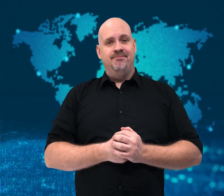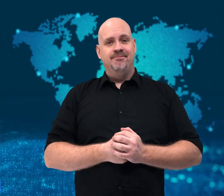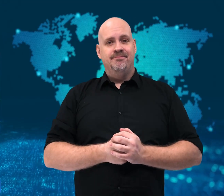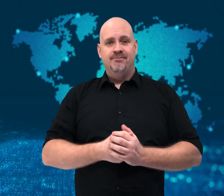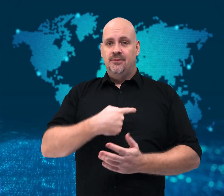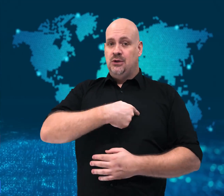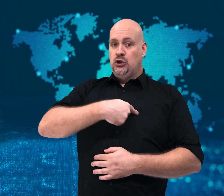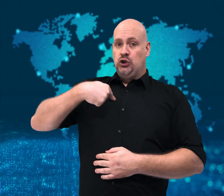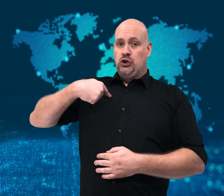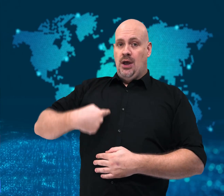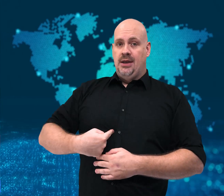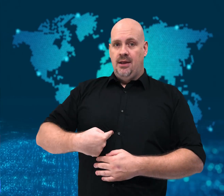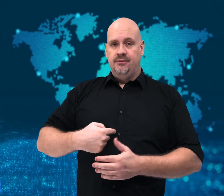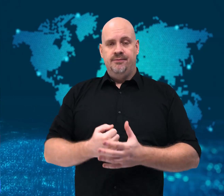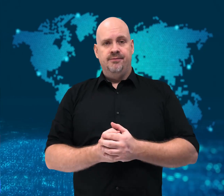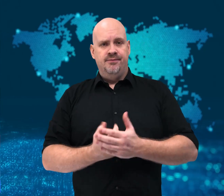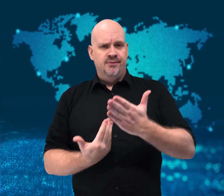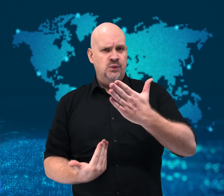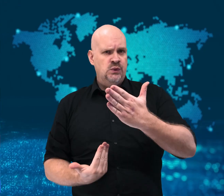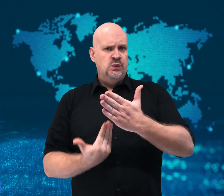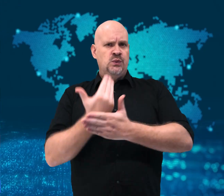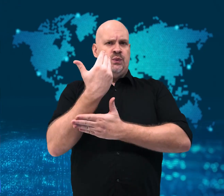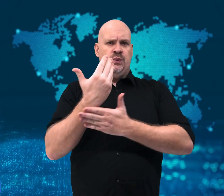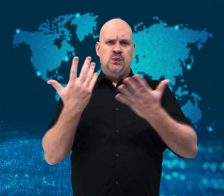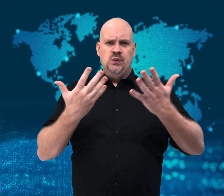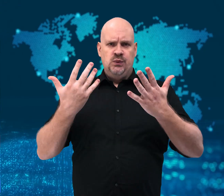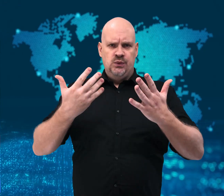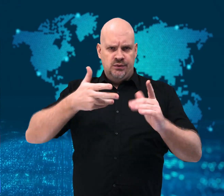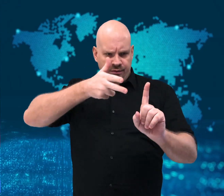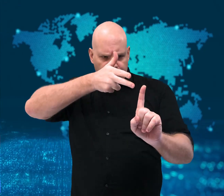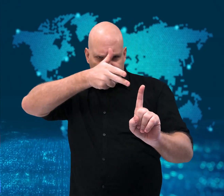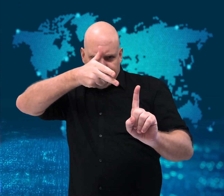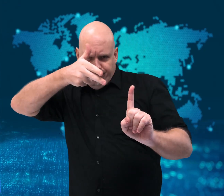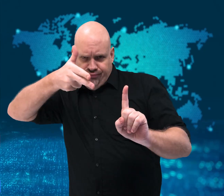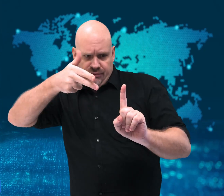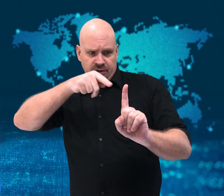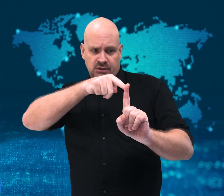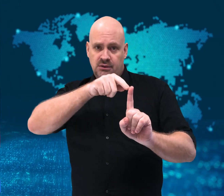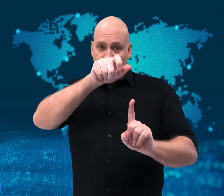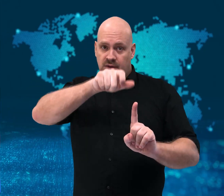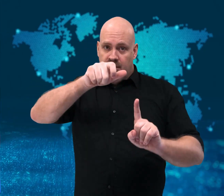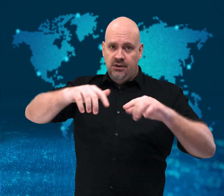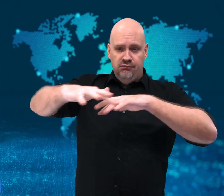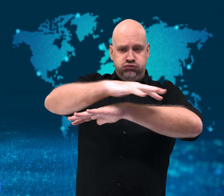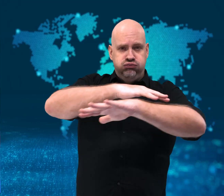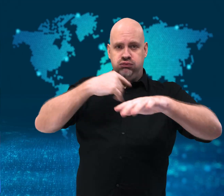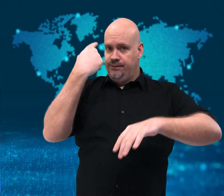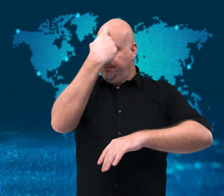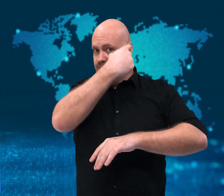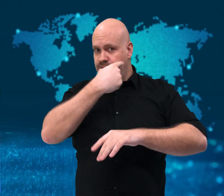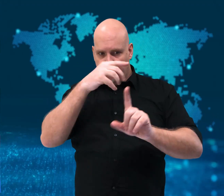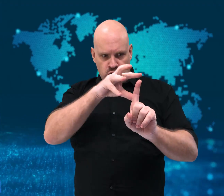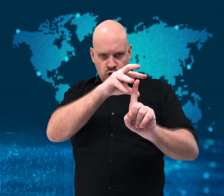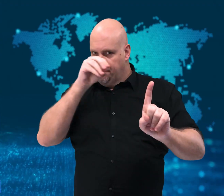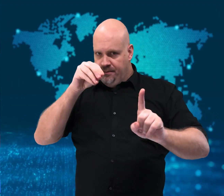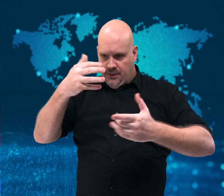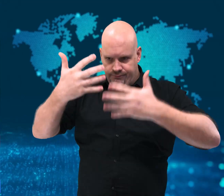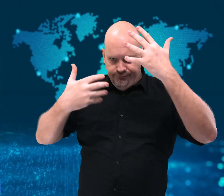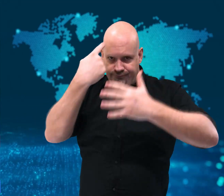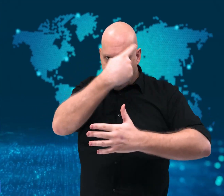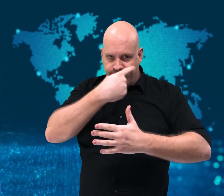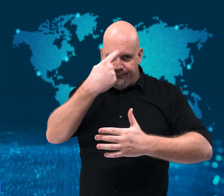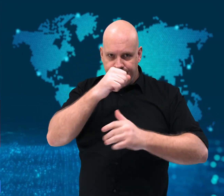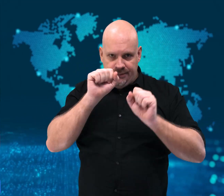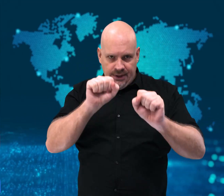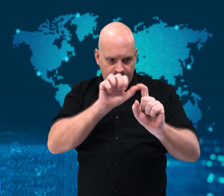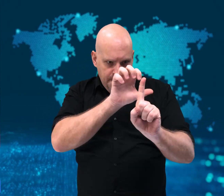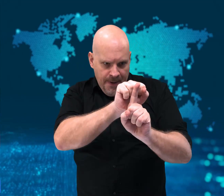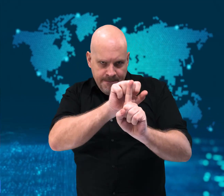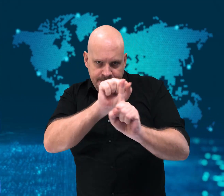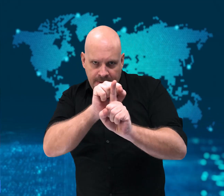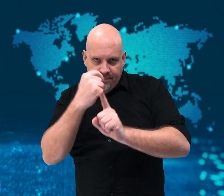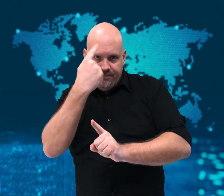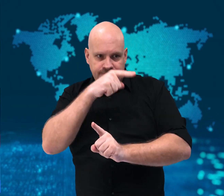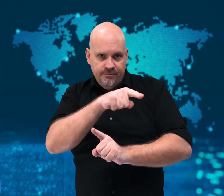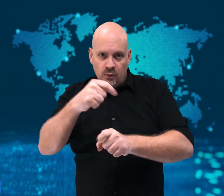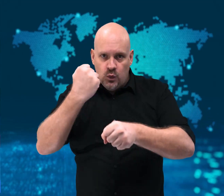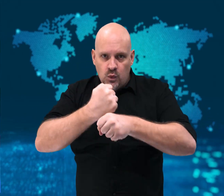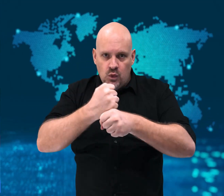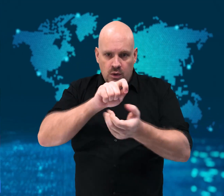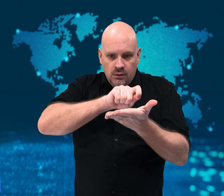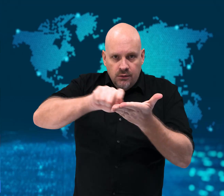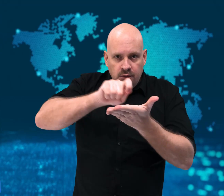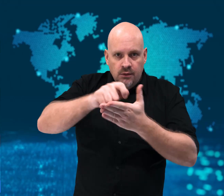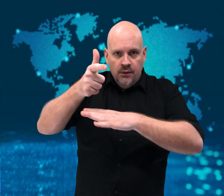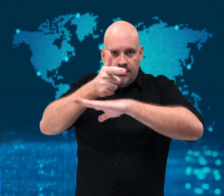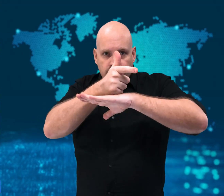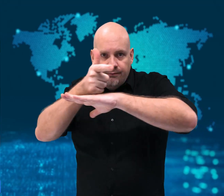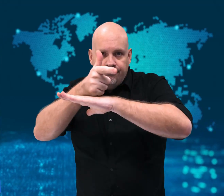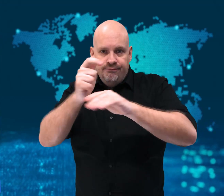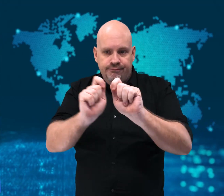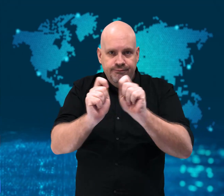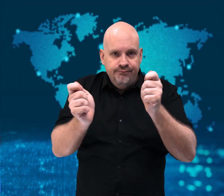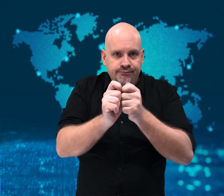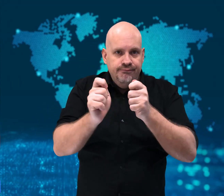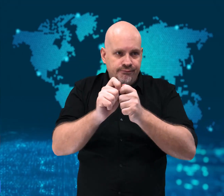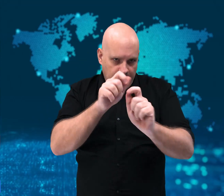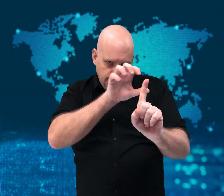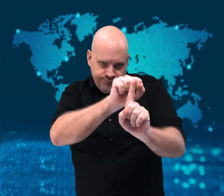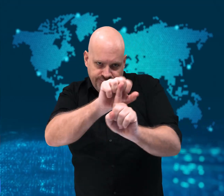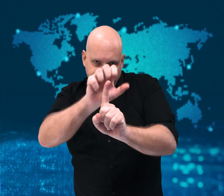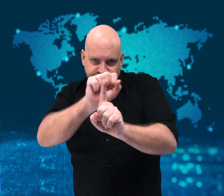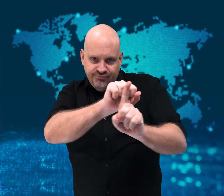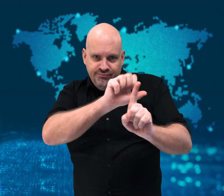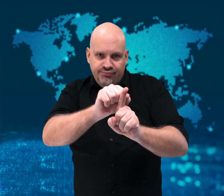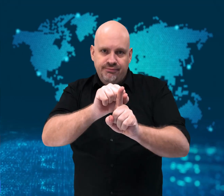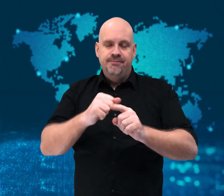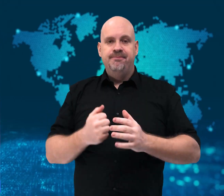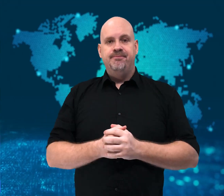Face-scanning system to identify journalists.